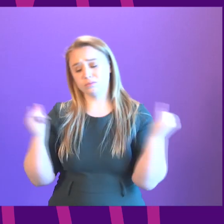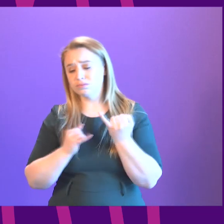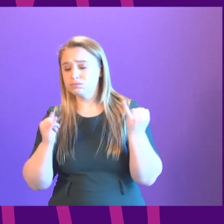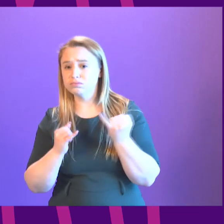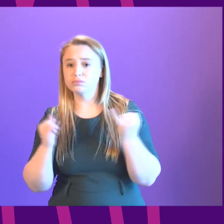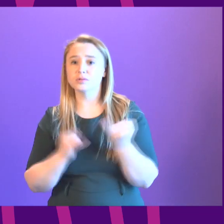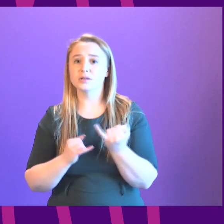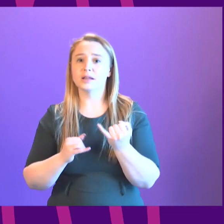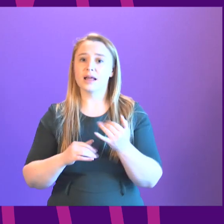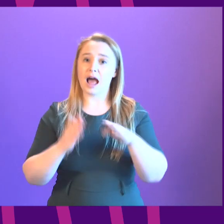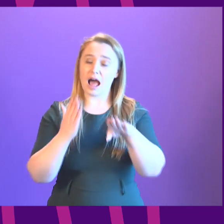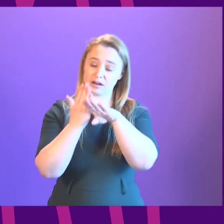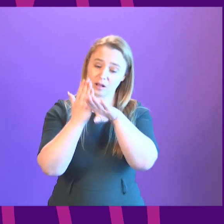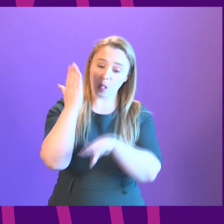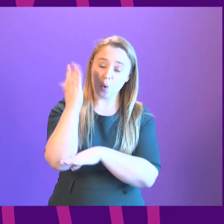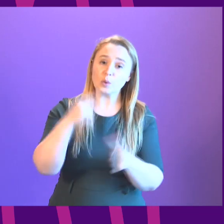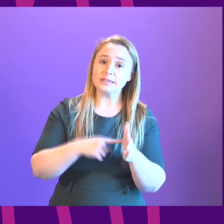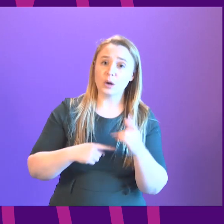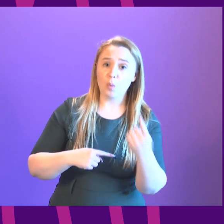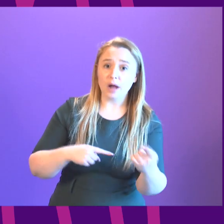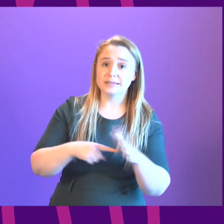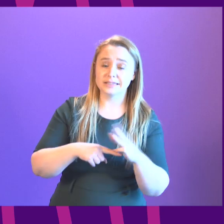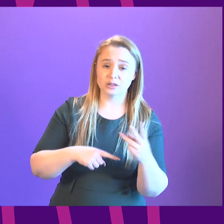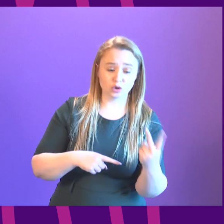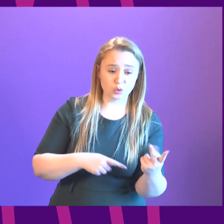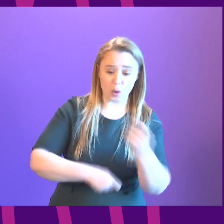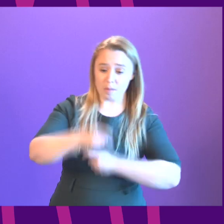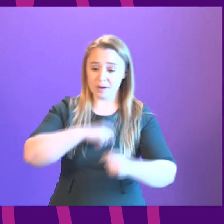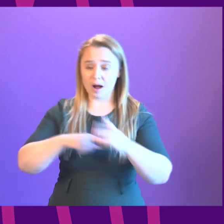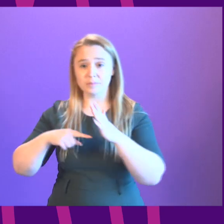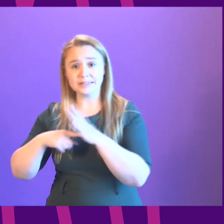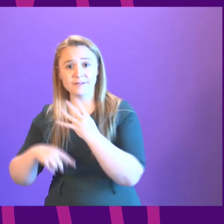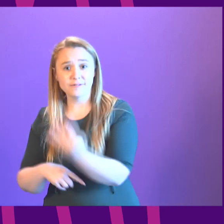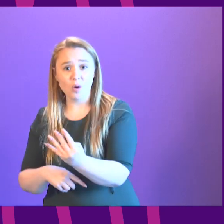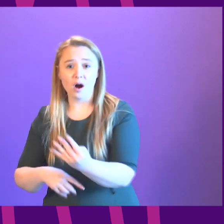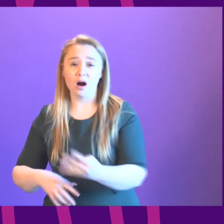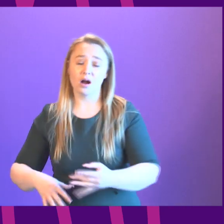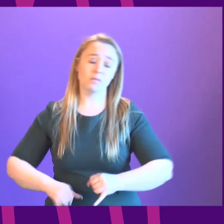in the lower levels. However, it is important for me to be clear that the action that we